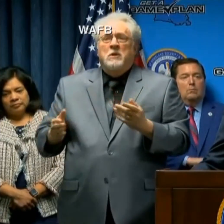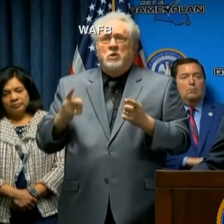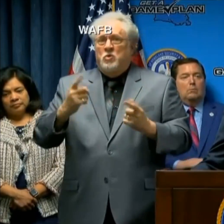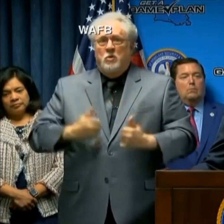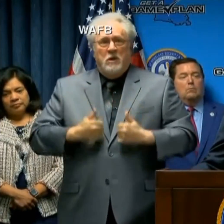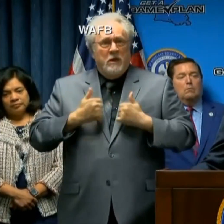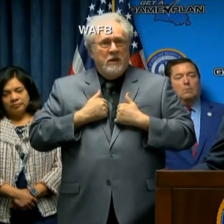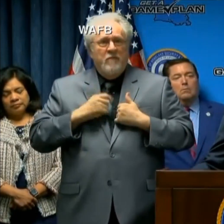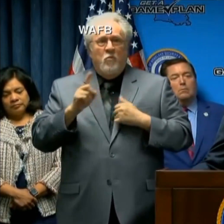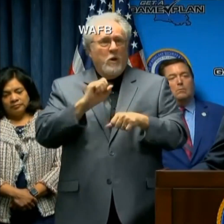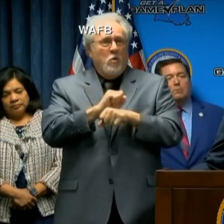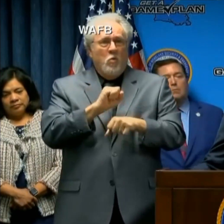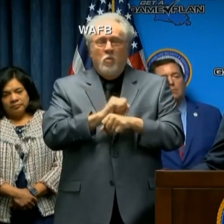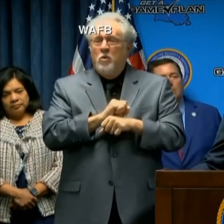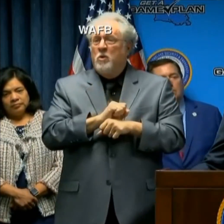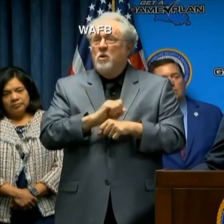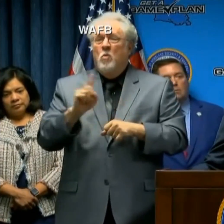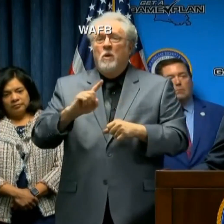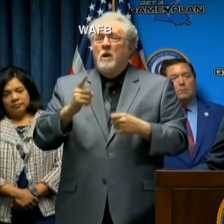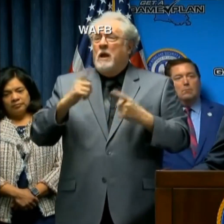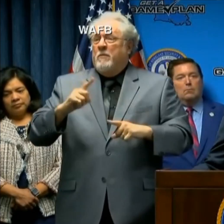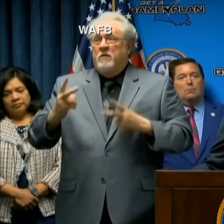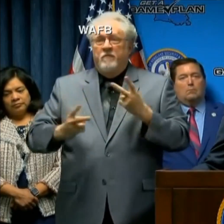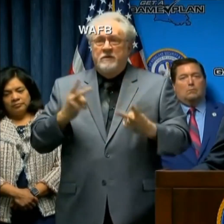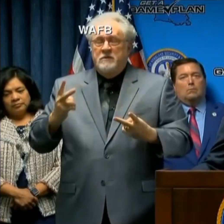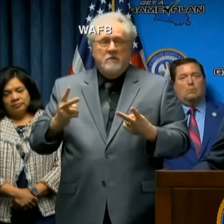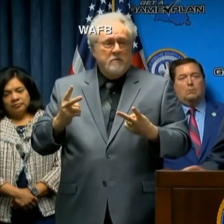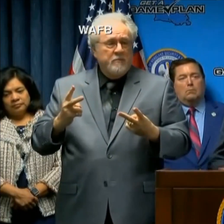or work or where their happen to be visiting right now is that they all